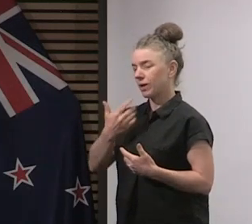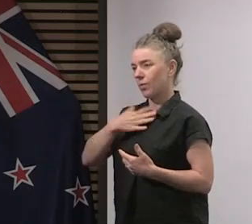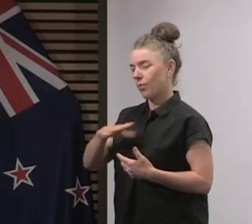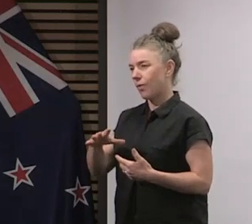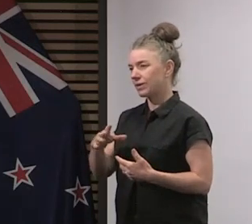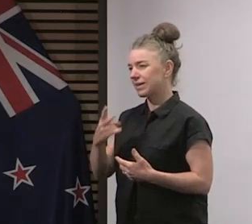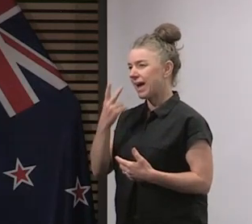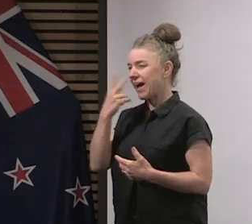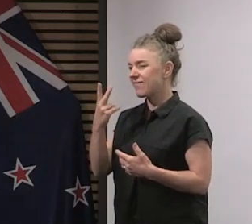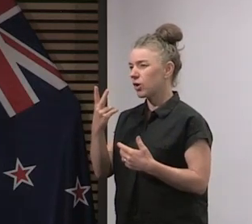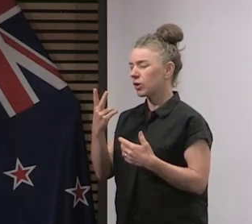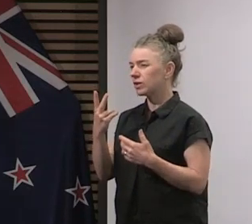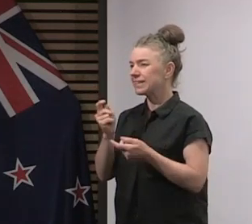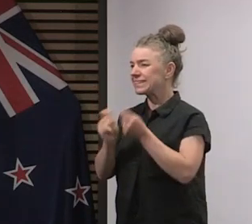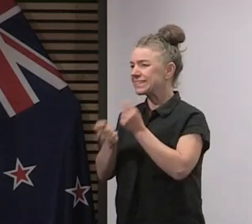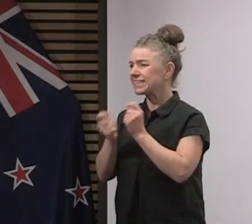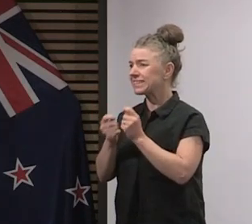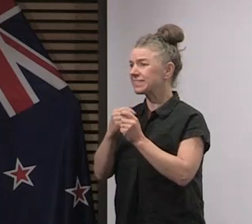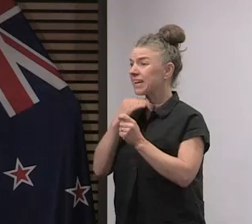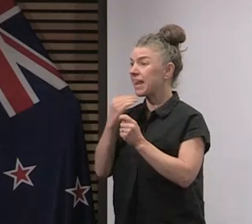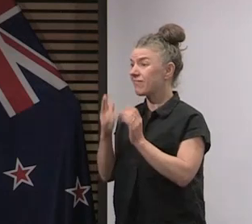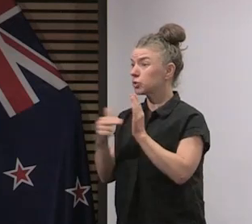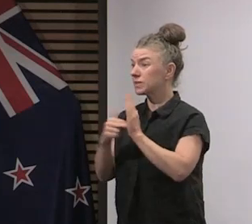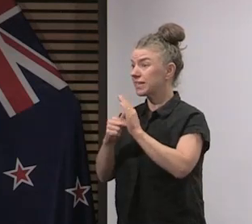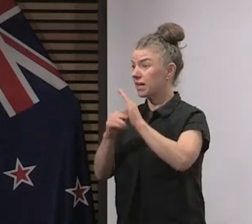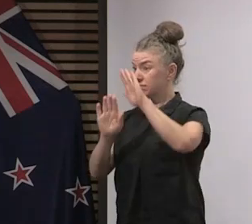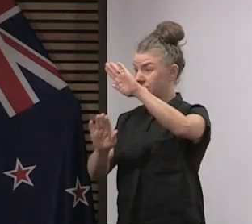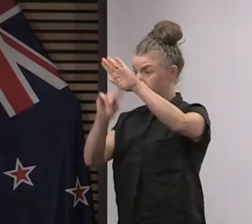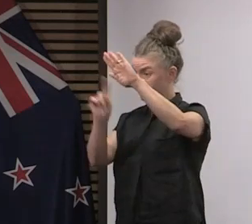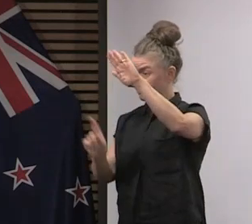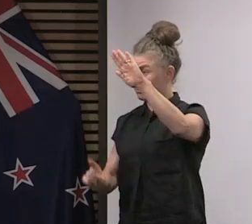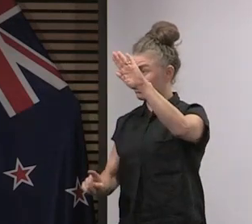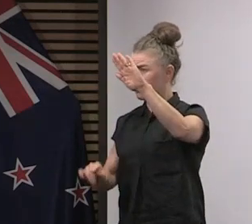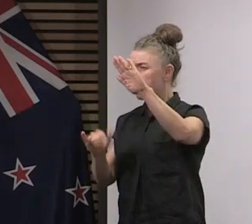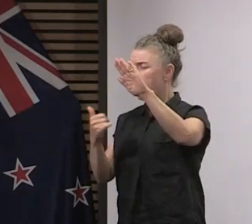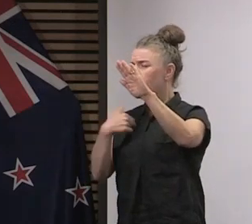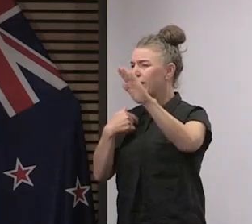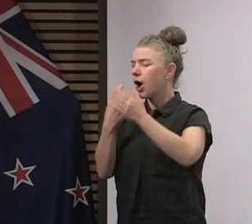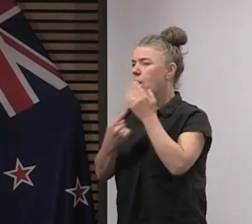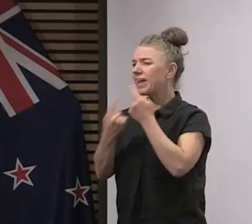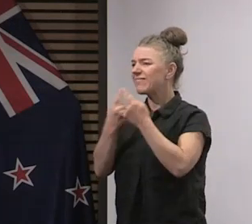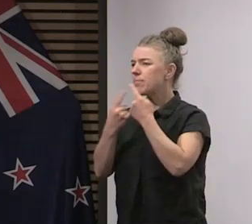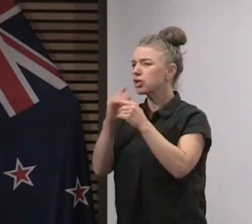that is encouraging. What we are able to do, I mentioned it, we want to do now and look at see what the distribution